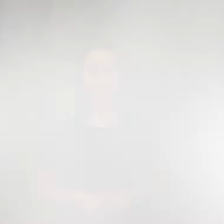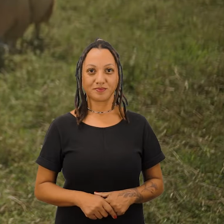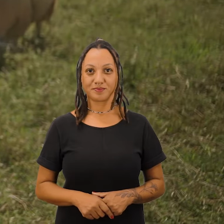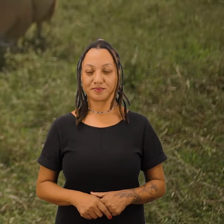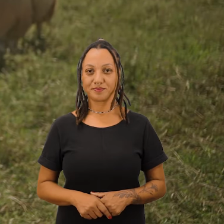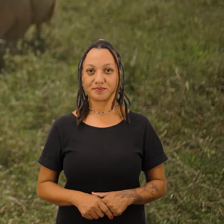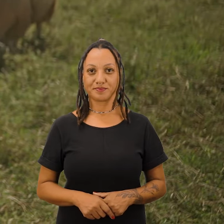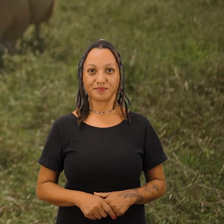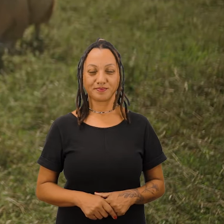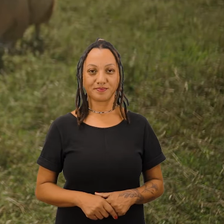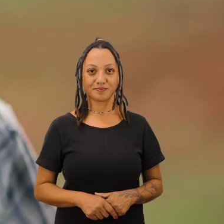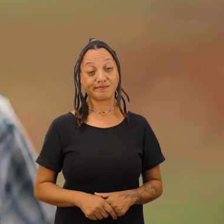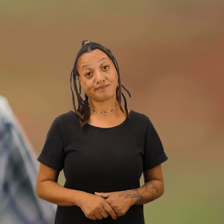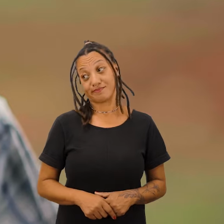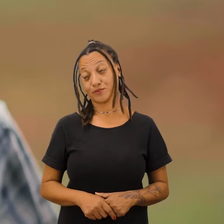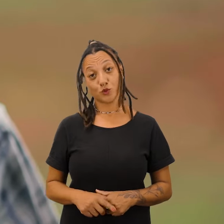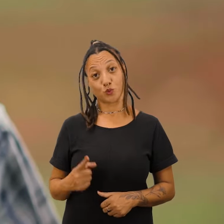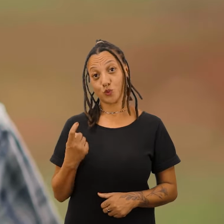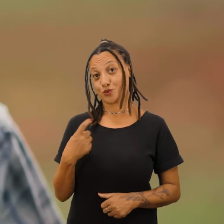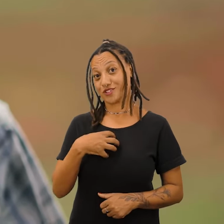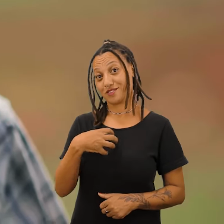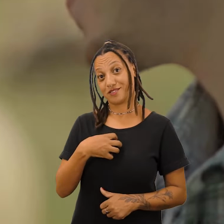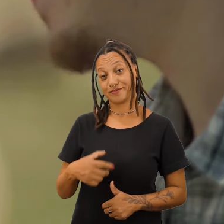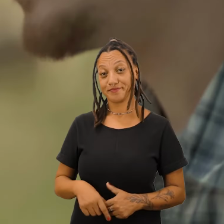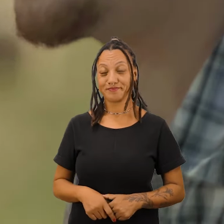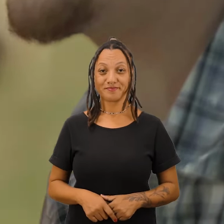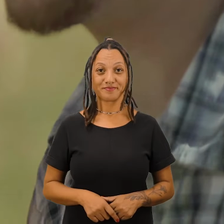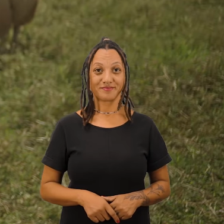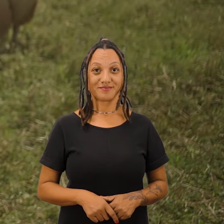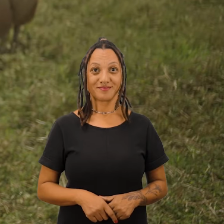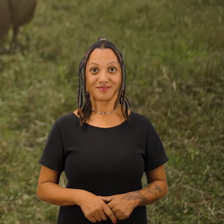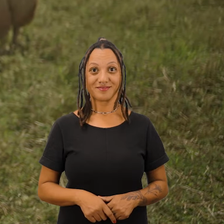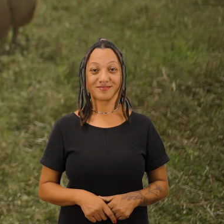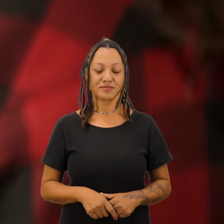Soft [Dininha] Huh? [Jotapê] Yeah, there’s no other way.